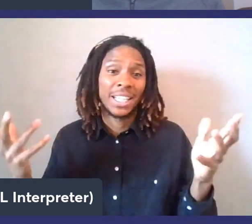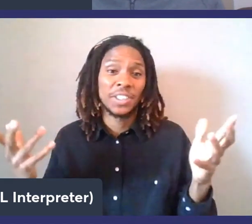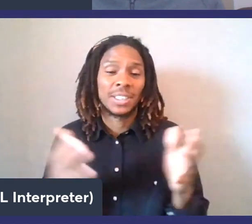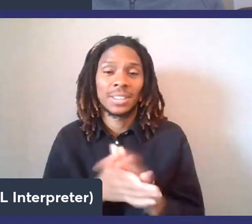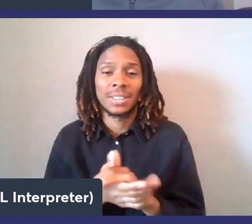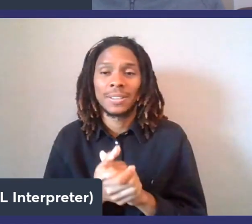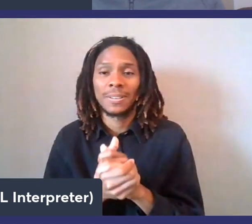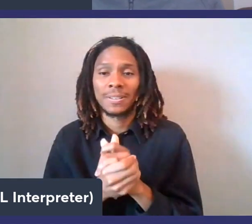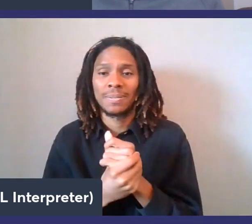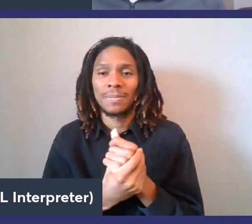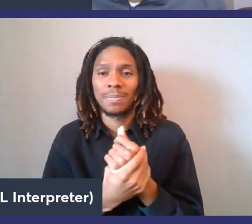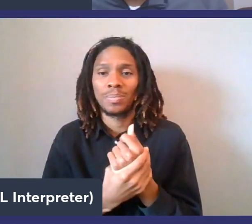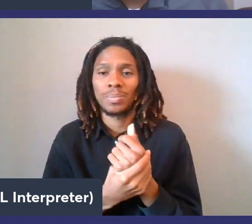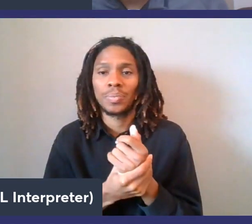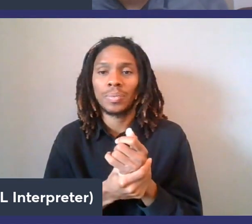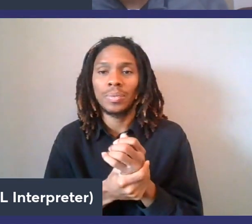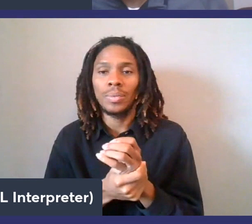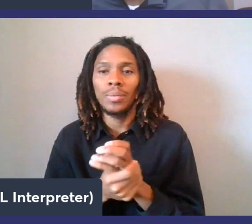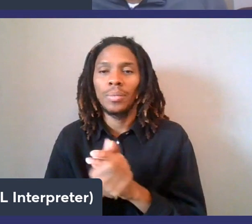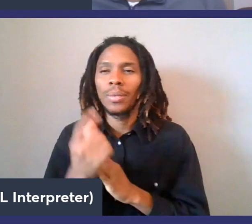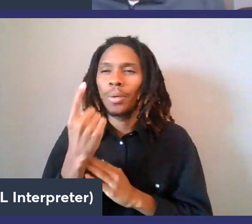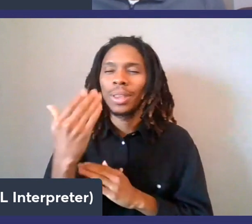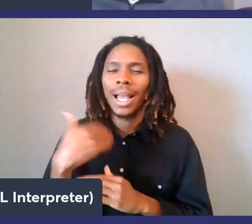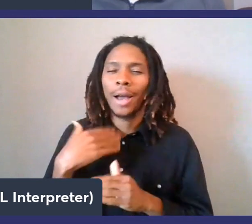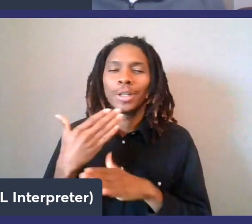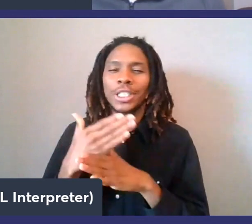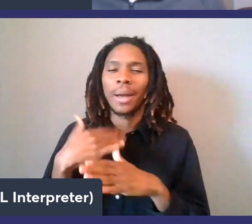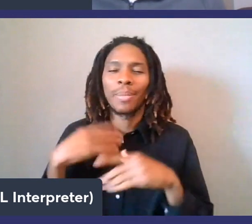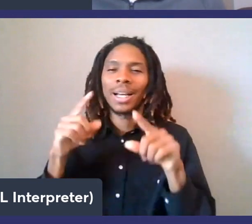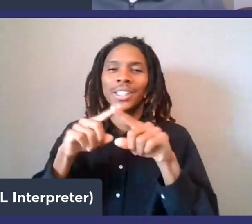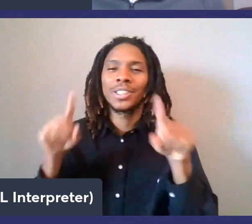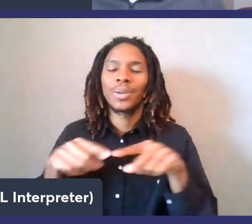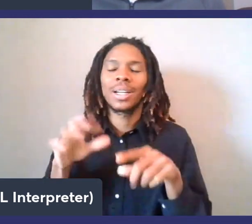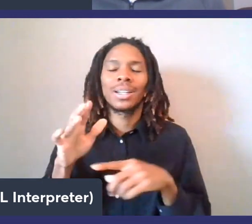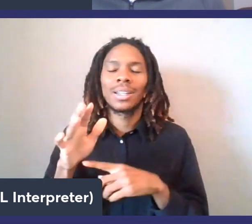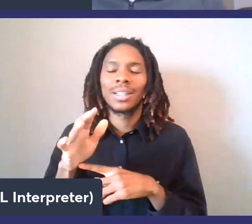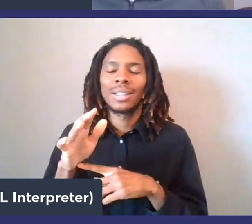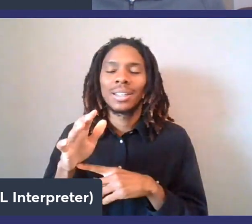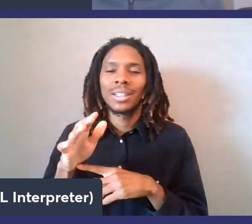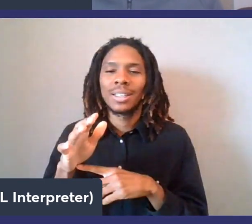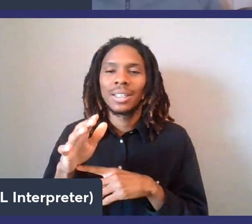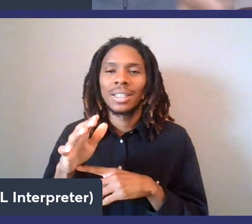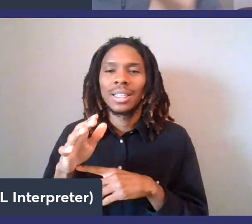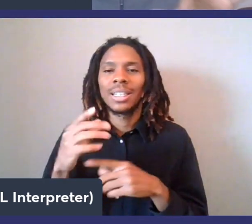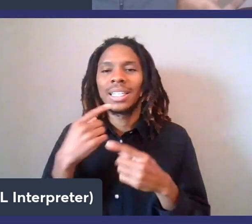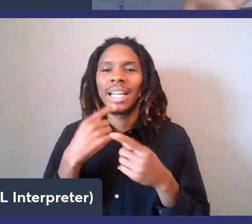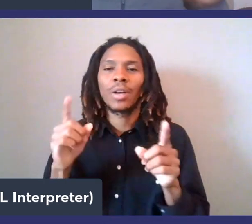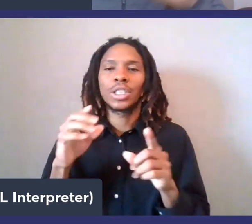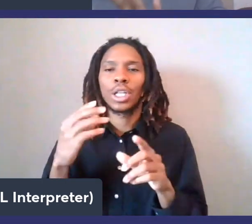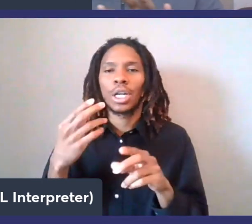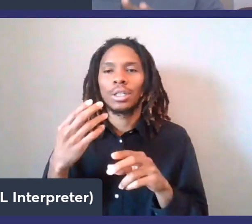So, one thing, I was sharing my screen. As I was sharing the Declaration of Human Rights, I was just sharing it and just pulled it down,